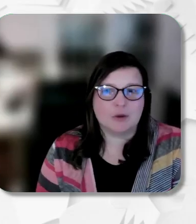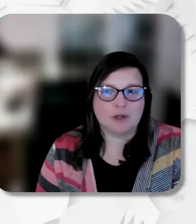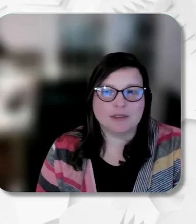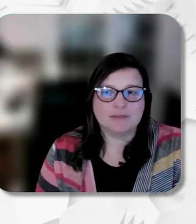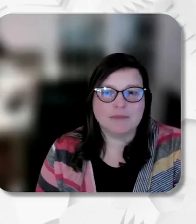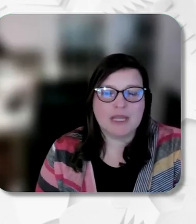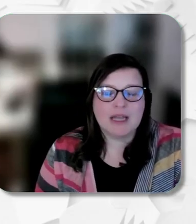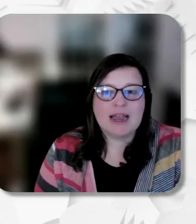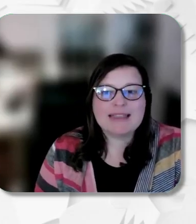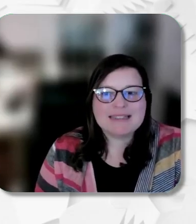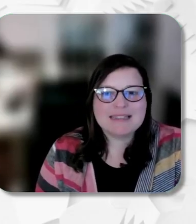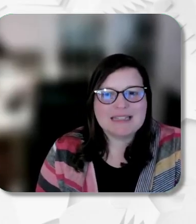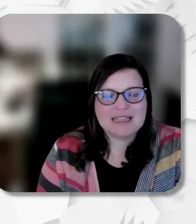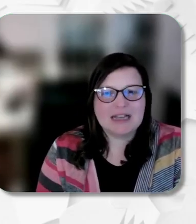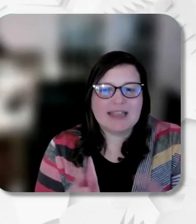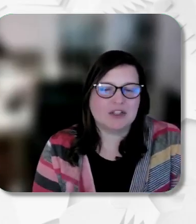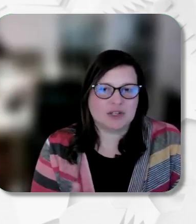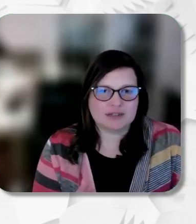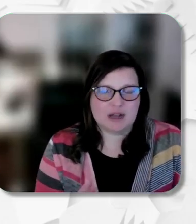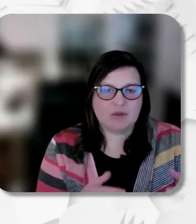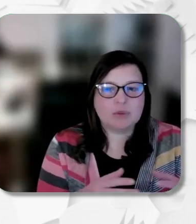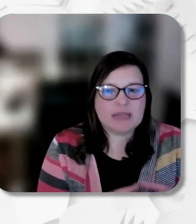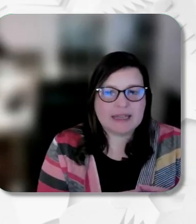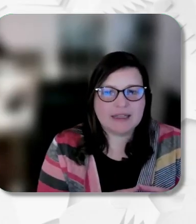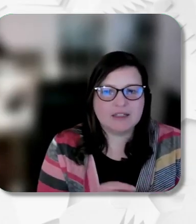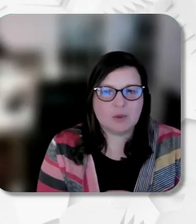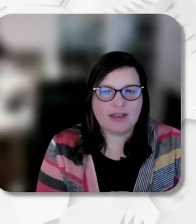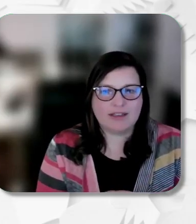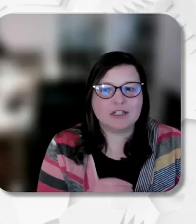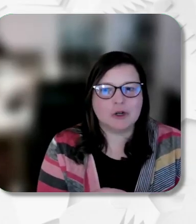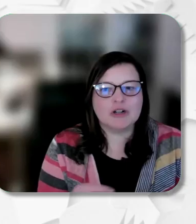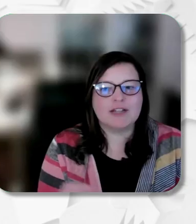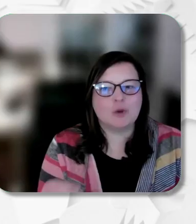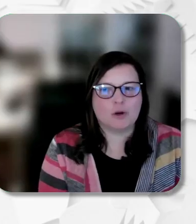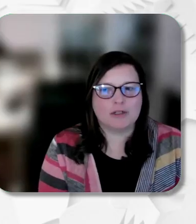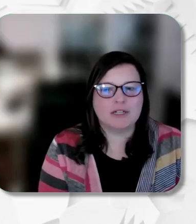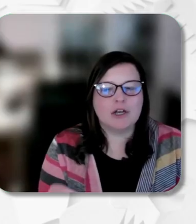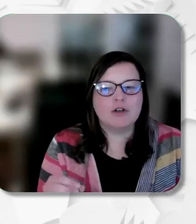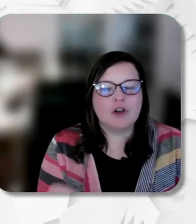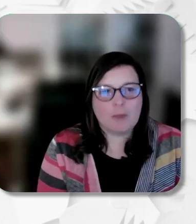their world. And this is the key I can't stress enough. Play is a way to learn about the world no